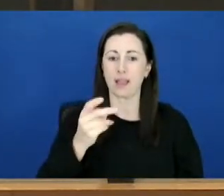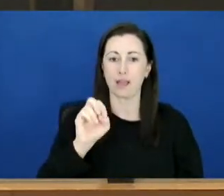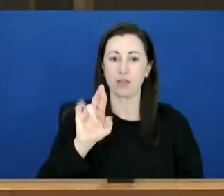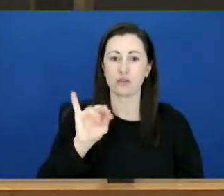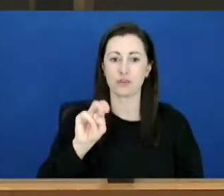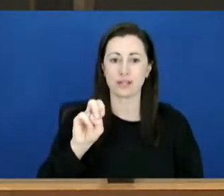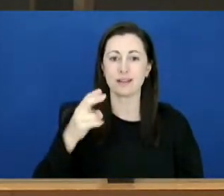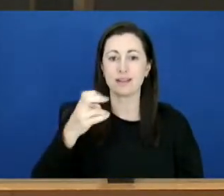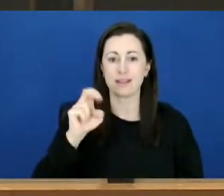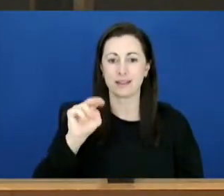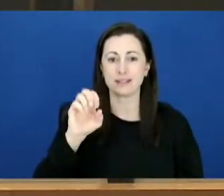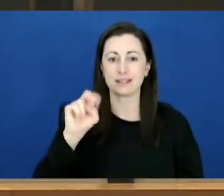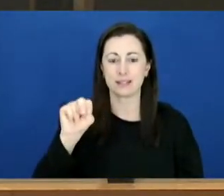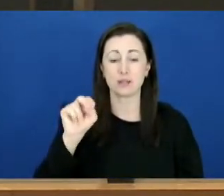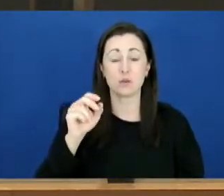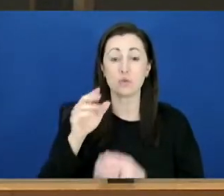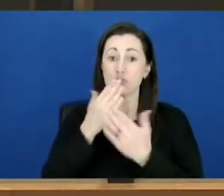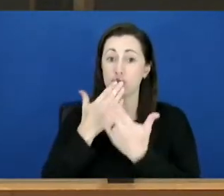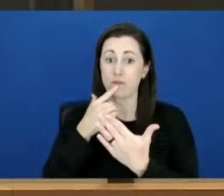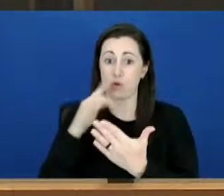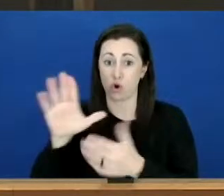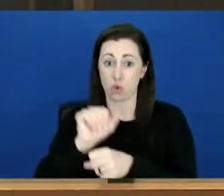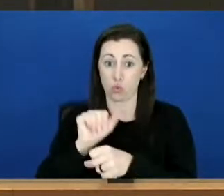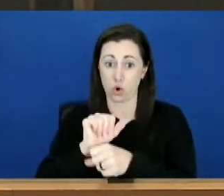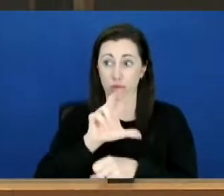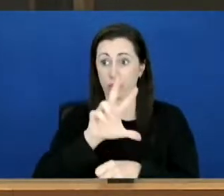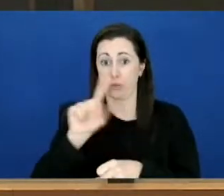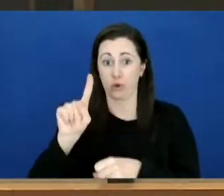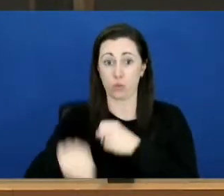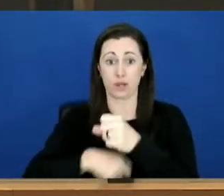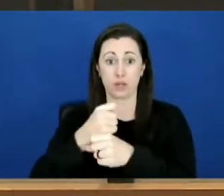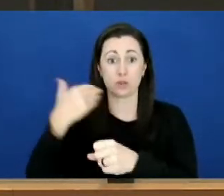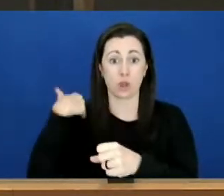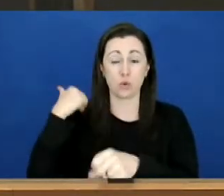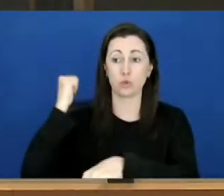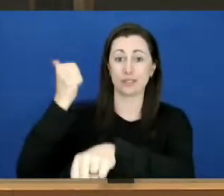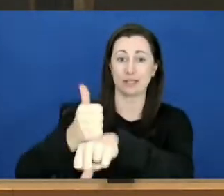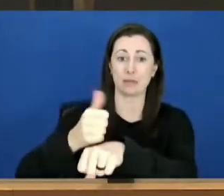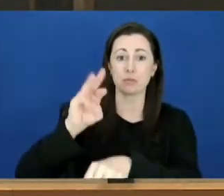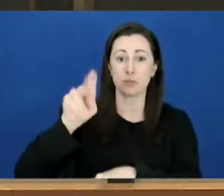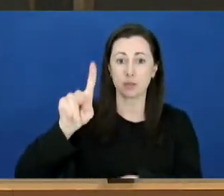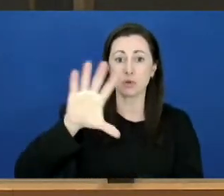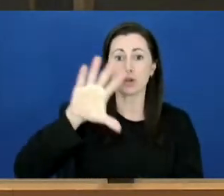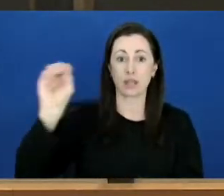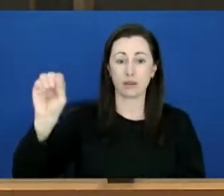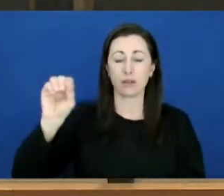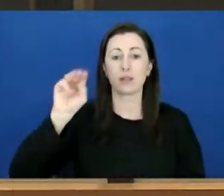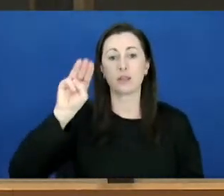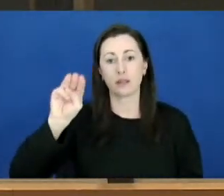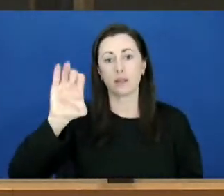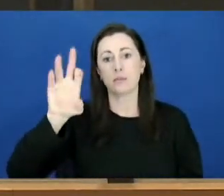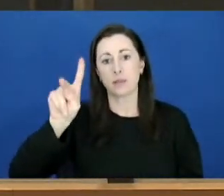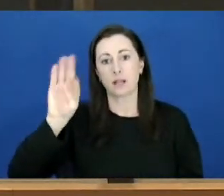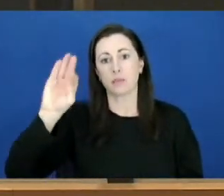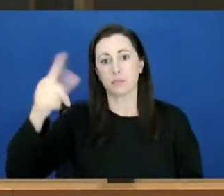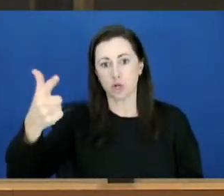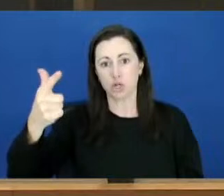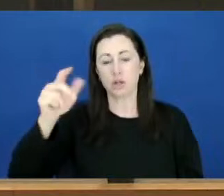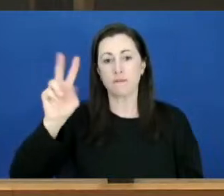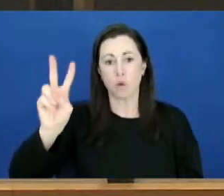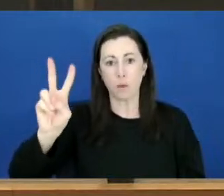HENSON, AND WE ARE GRATEFUL TO